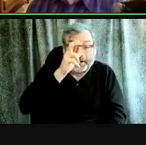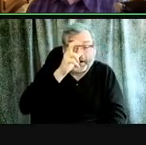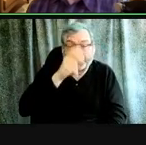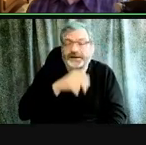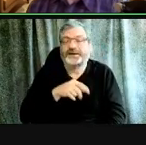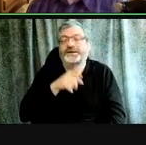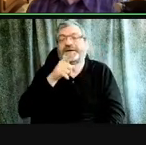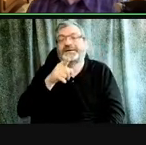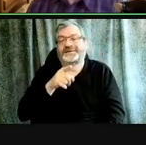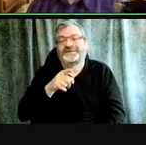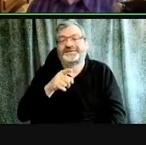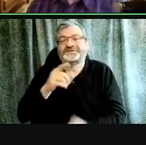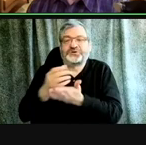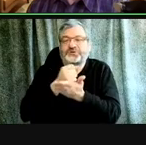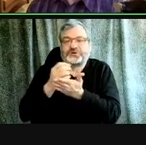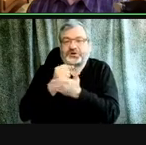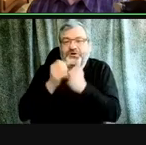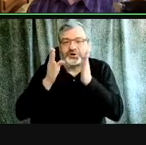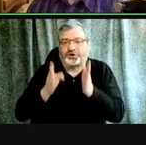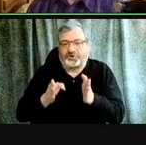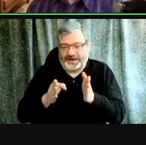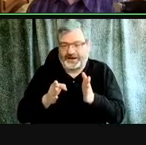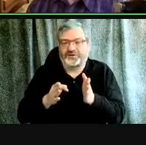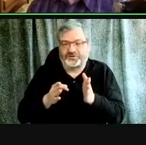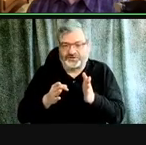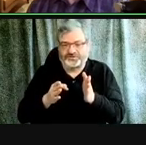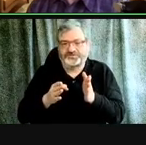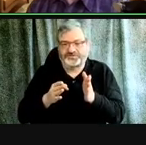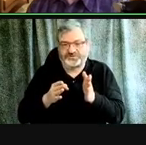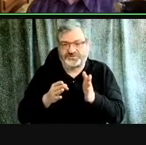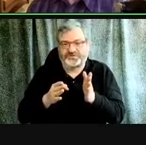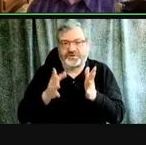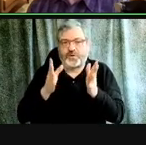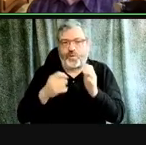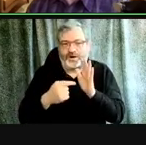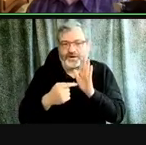they explicitly went to great lengths to include visitor created objects behind